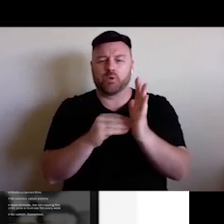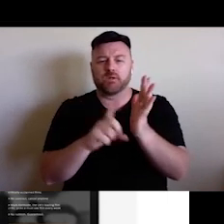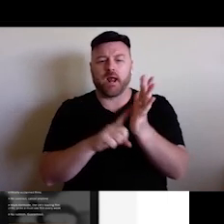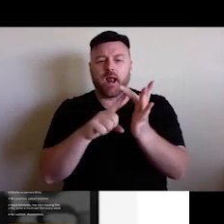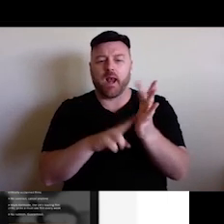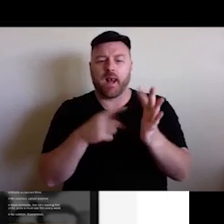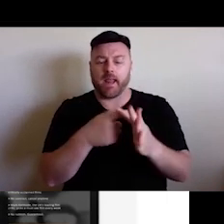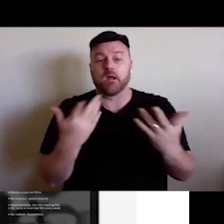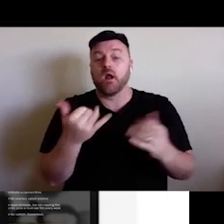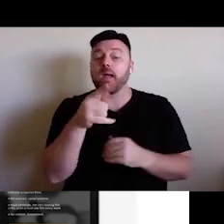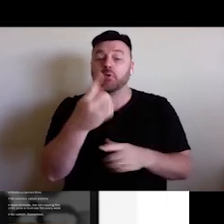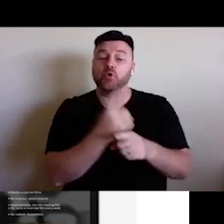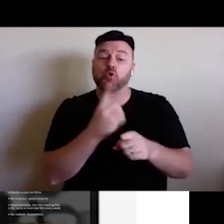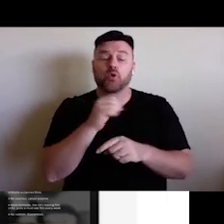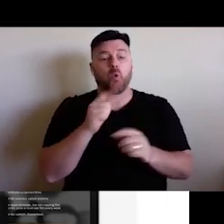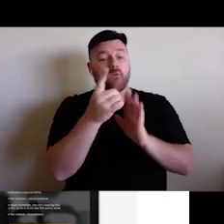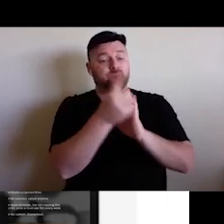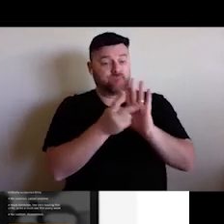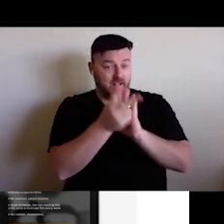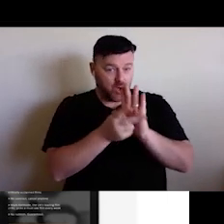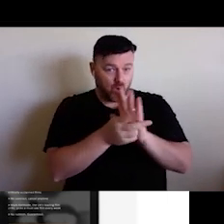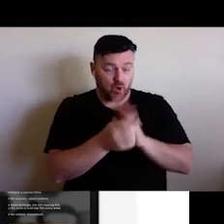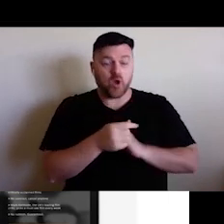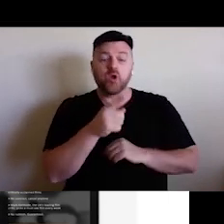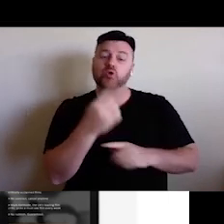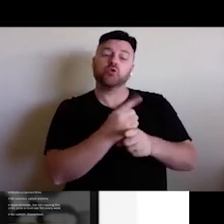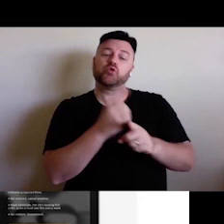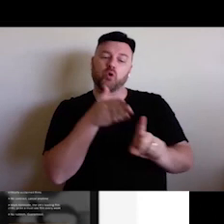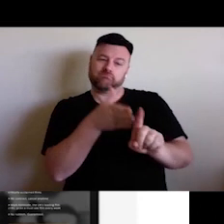when somebody clicks on it and it buys it from Amazon or wherever it